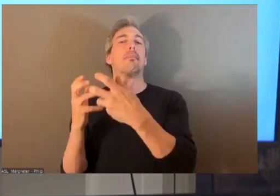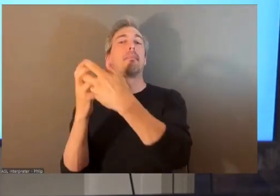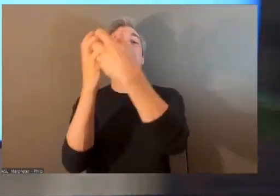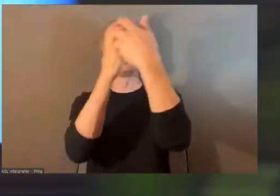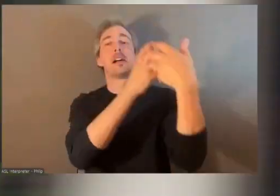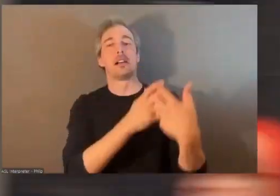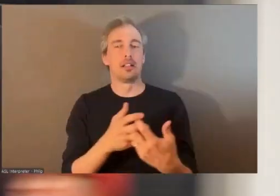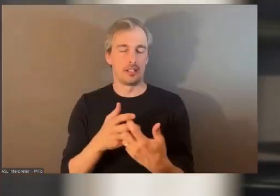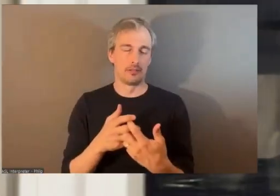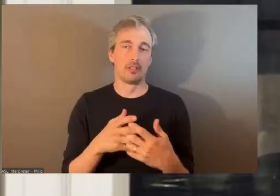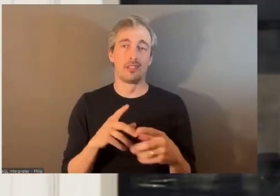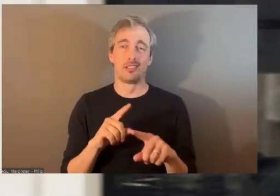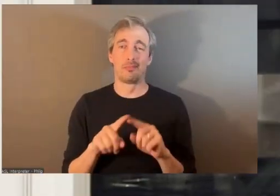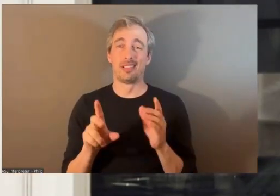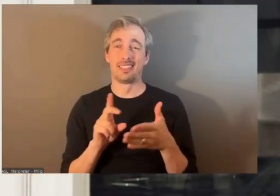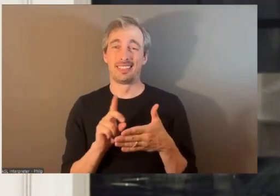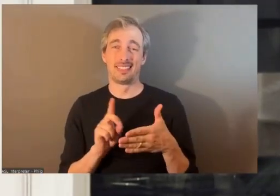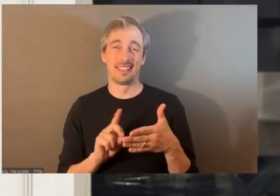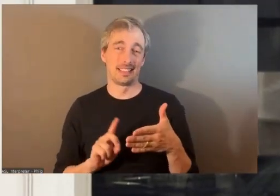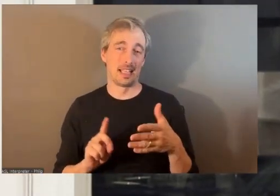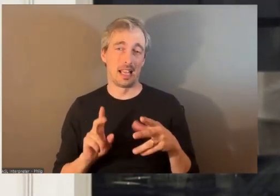And labels! On the buttons. Buttons with a label